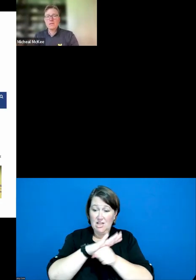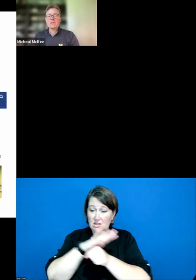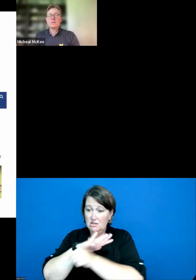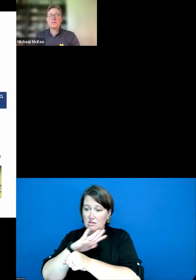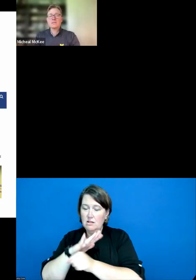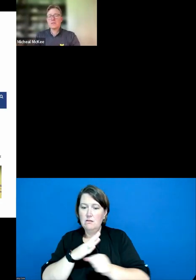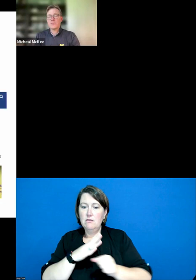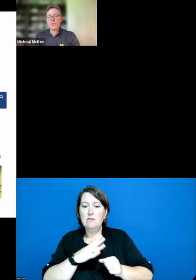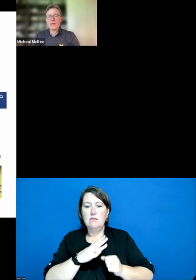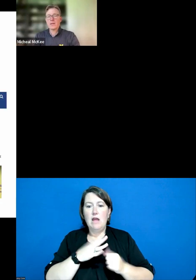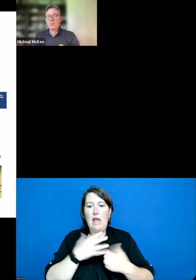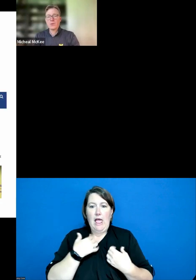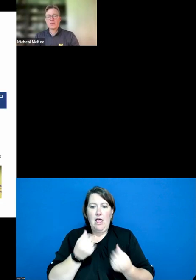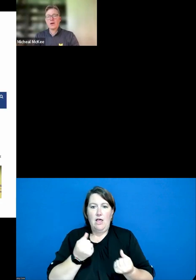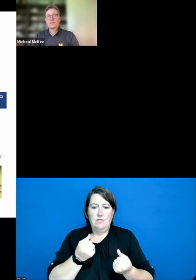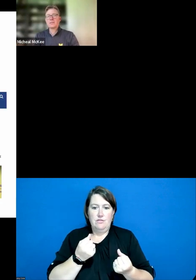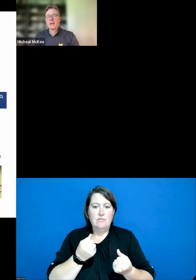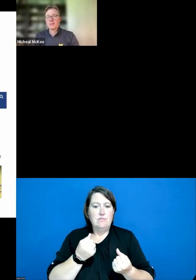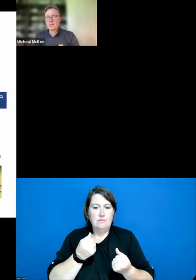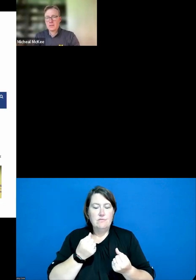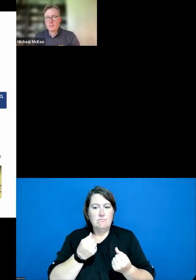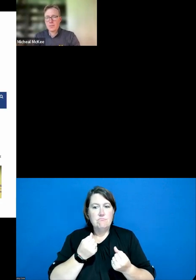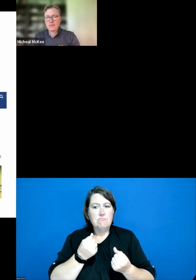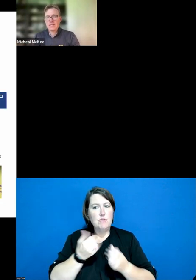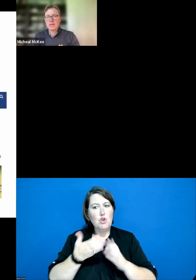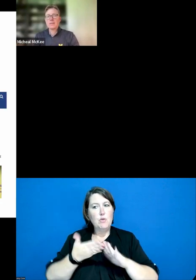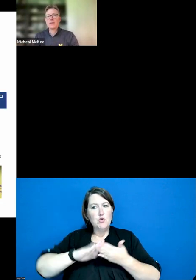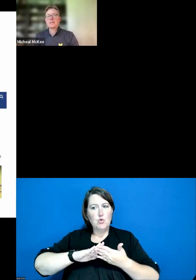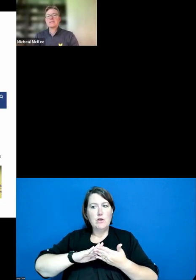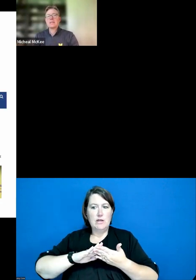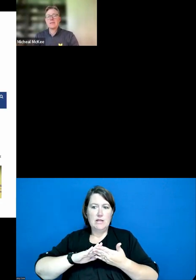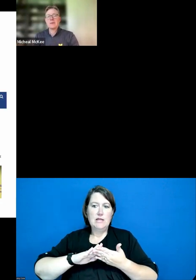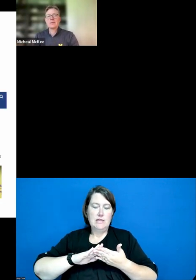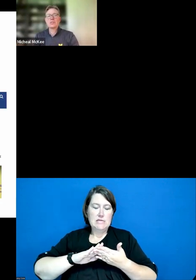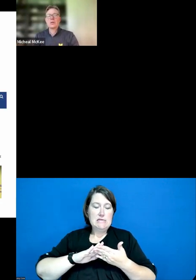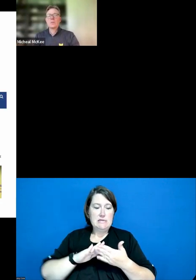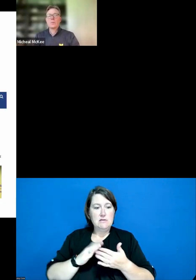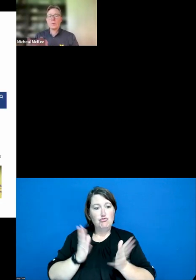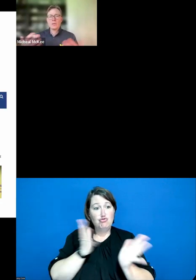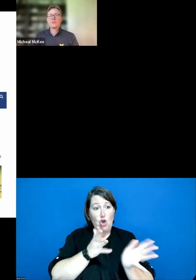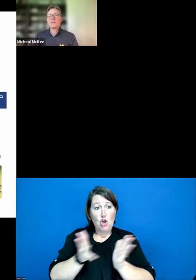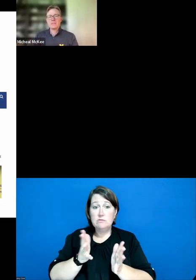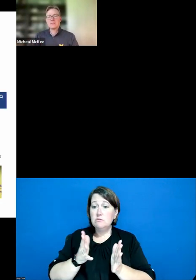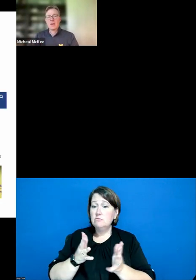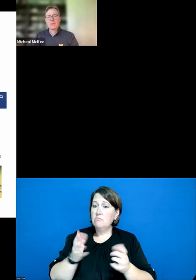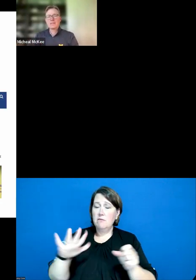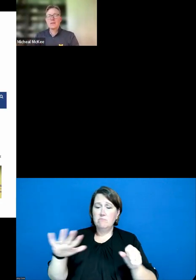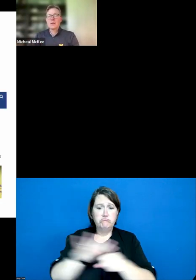So this is a free community talks and is completely done in America's sign language where we address these topics.